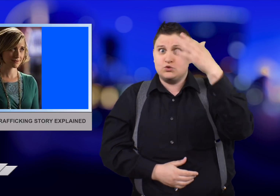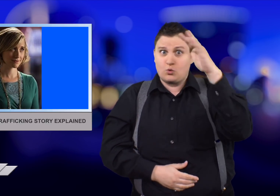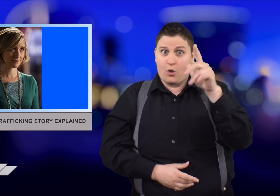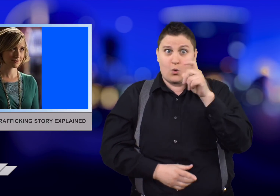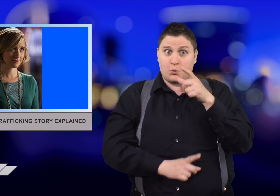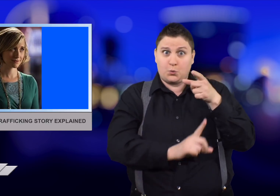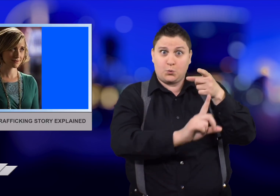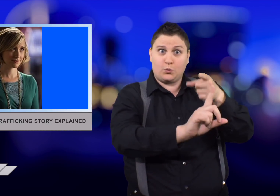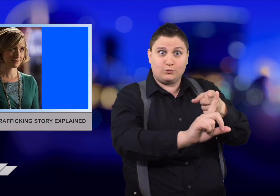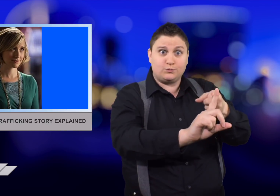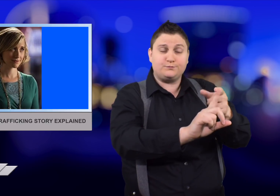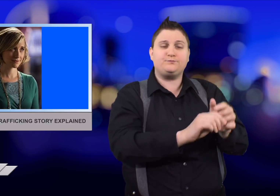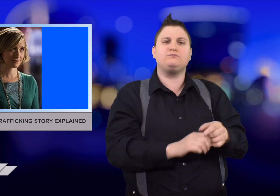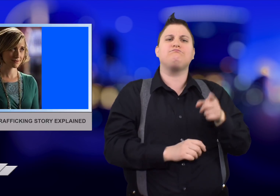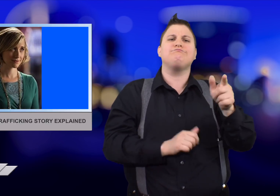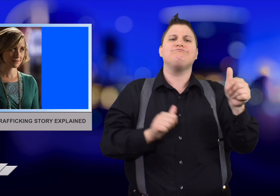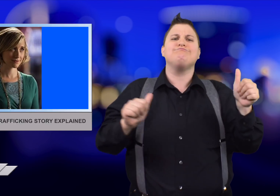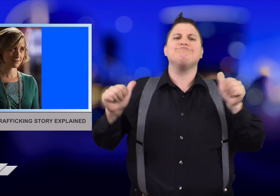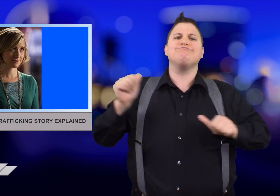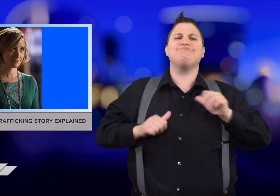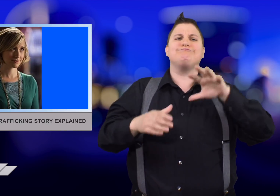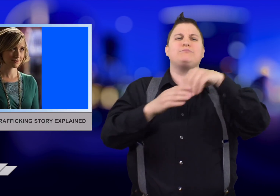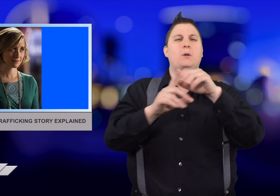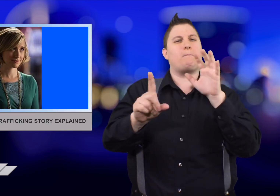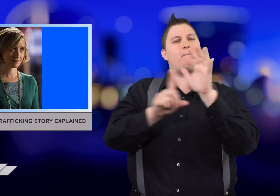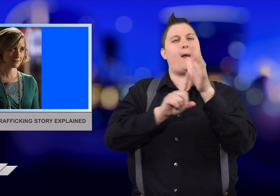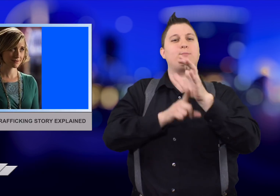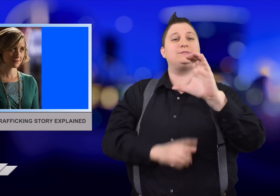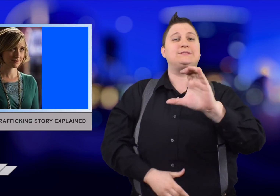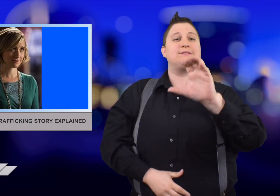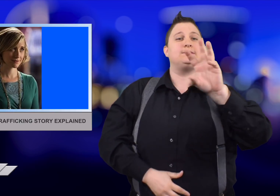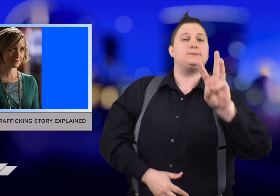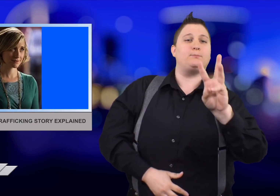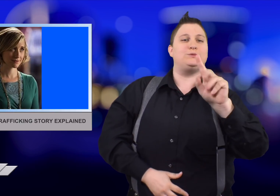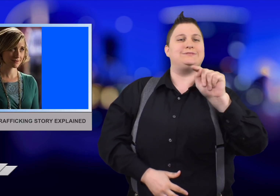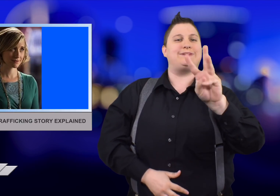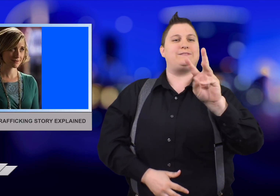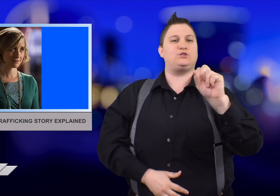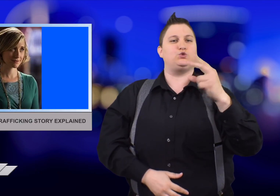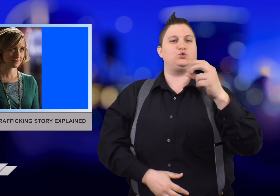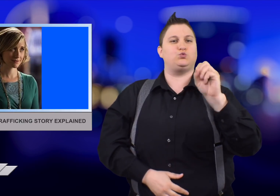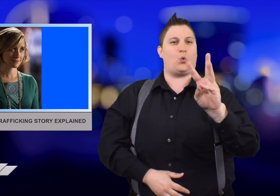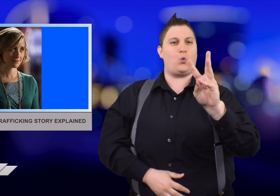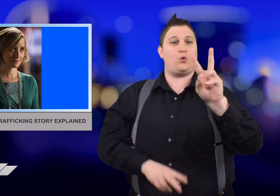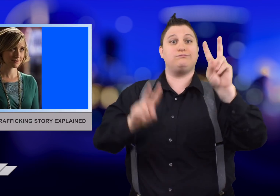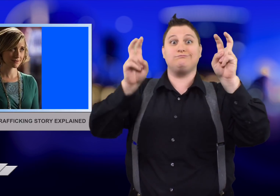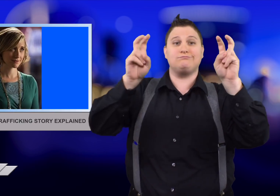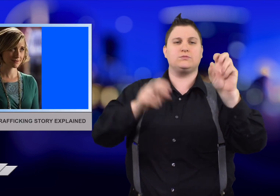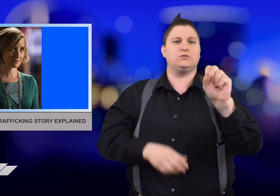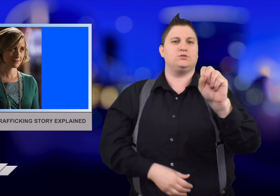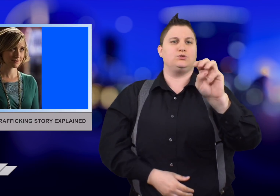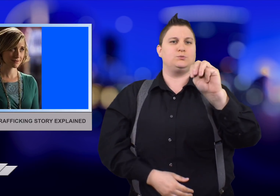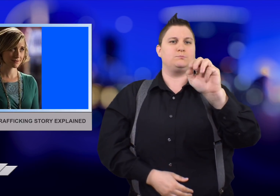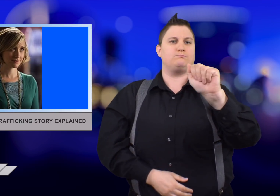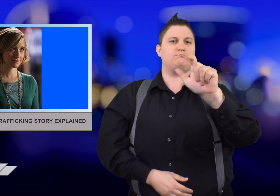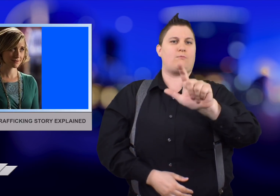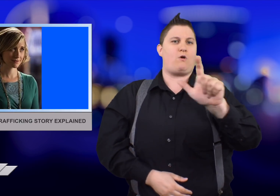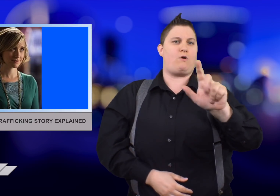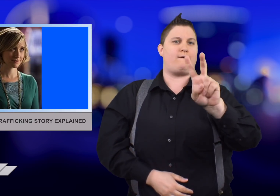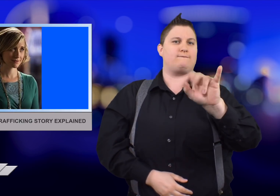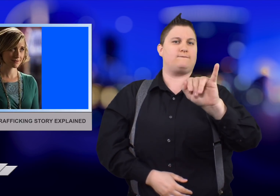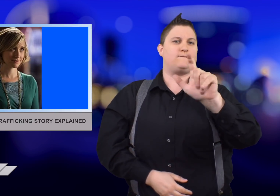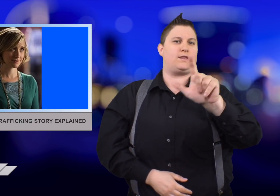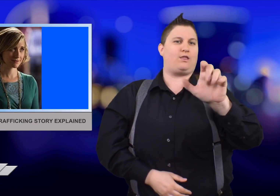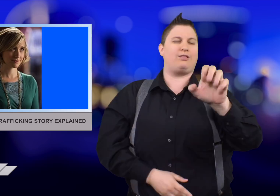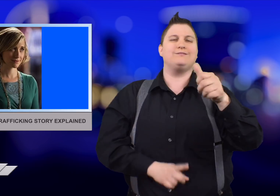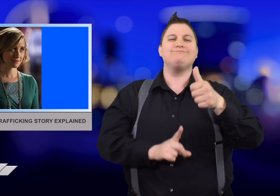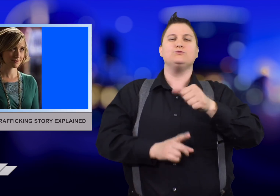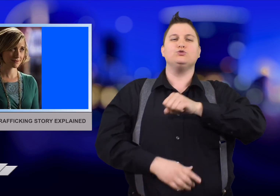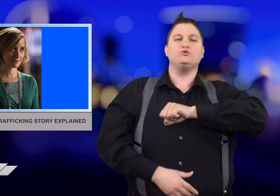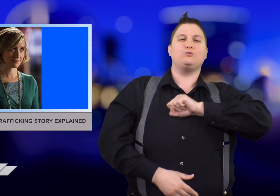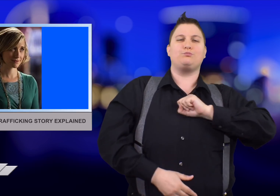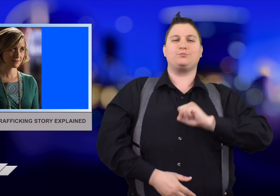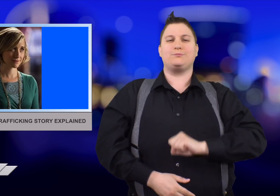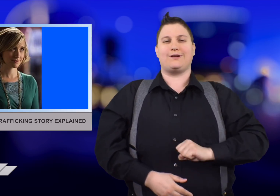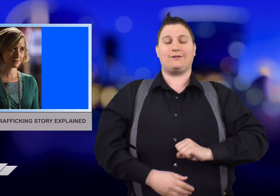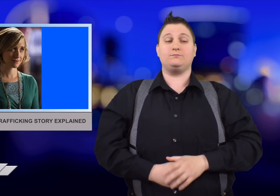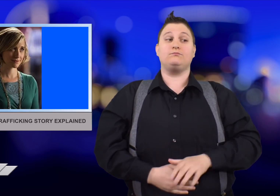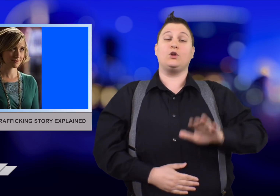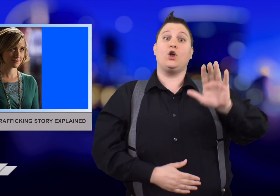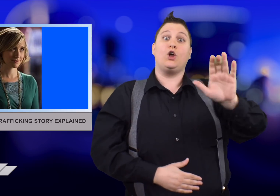For those of you who may not know, Mack starred in the popular CW television series "Smallville."